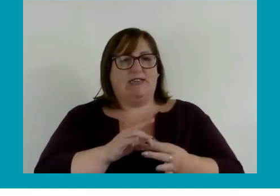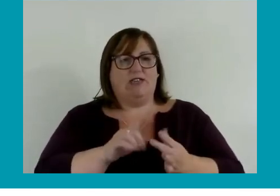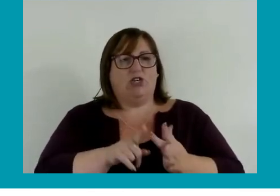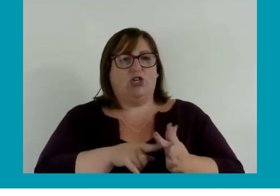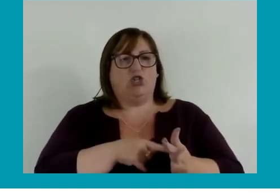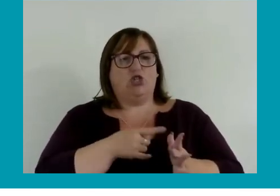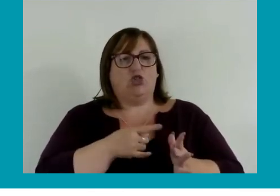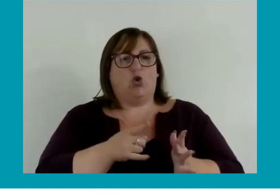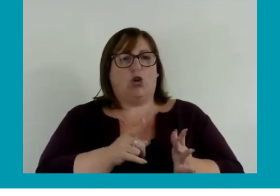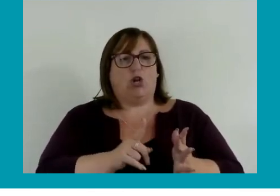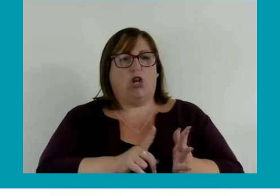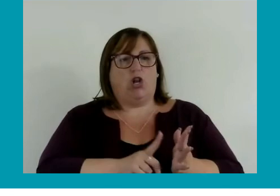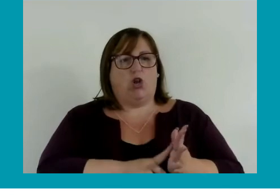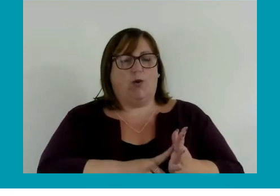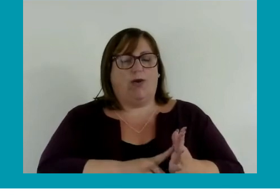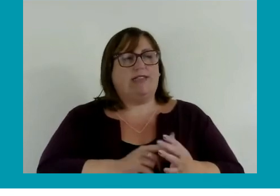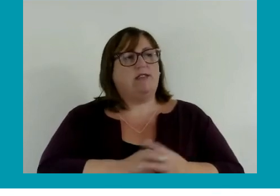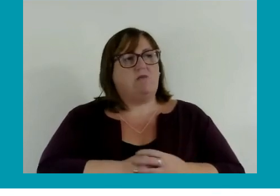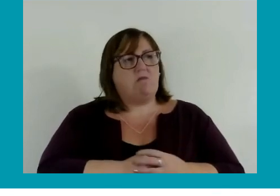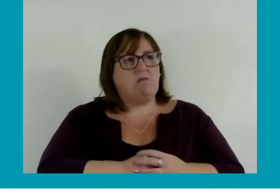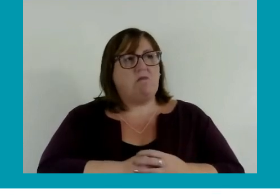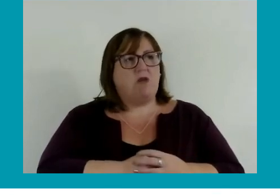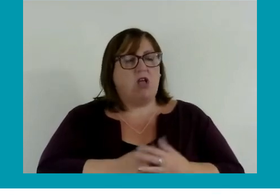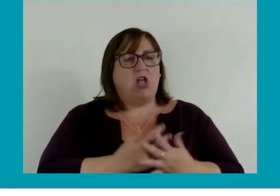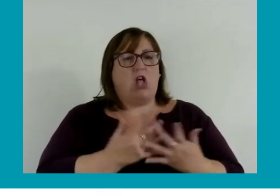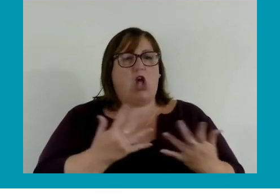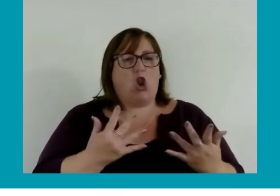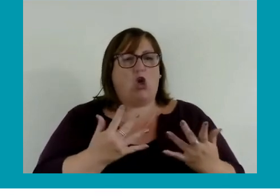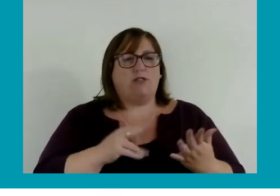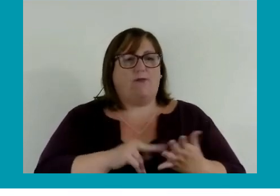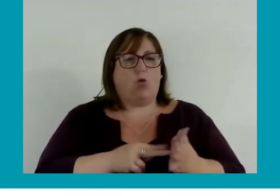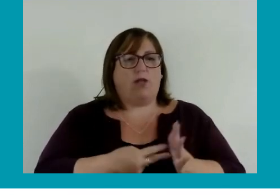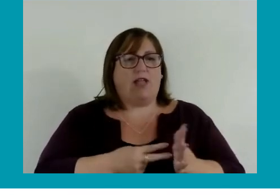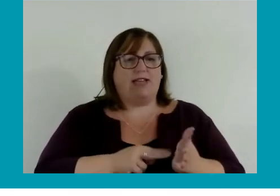a lot of organizations talk about diversity and inclusion and you know read different